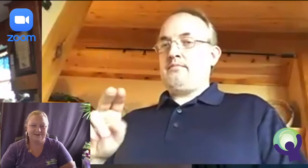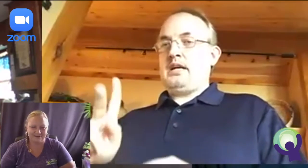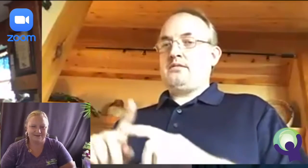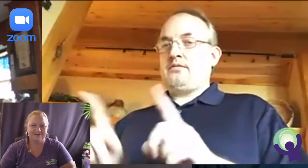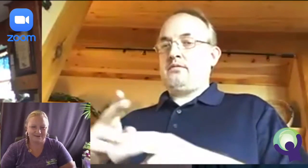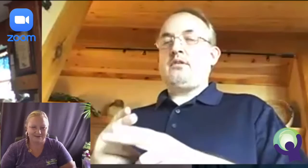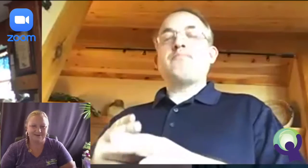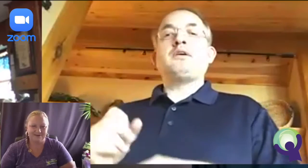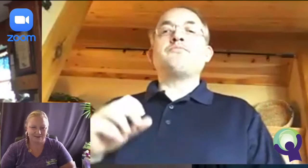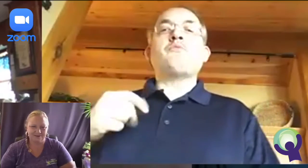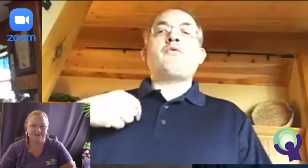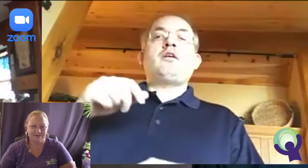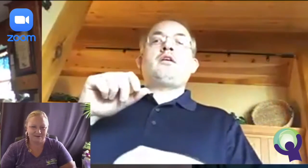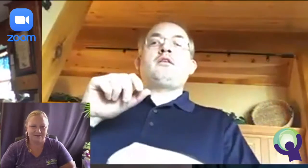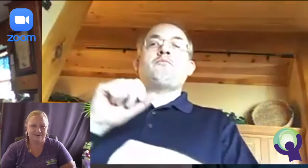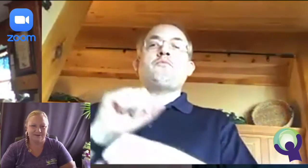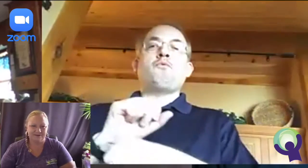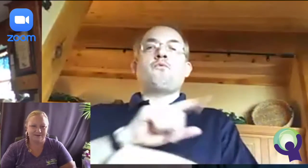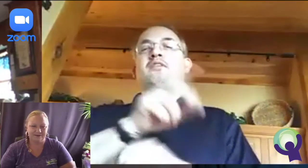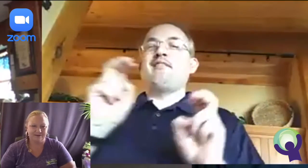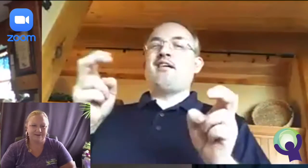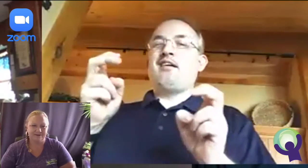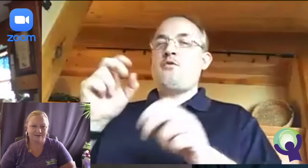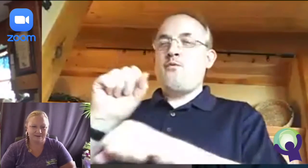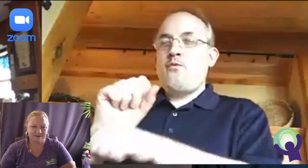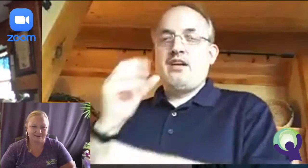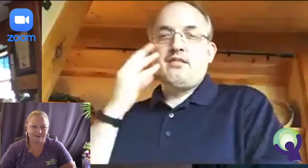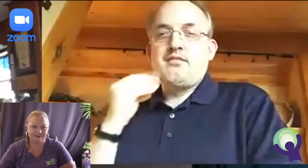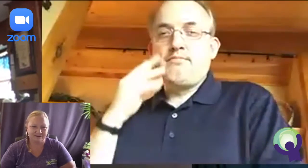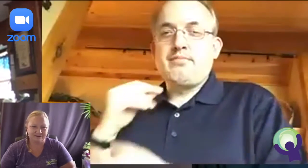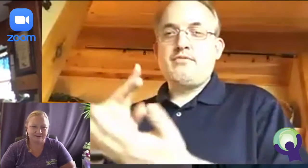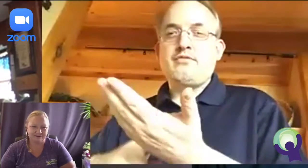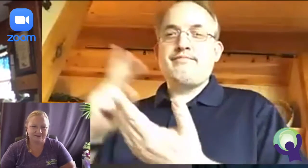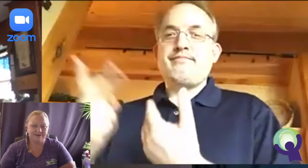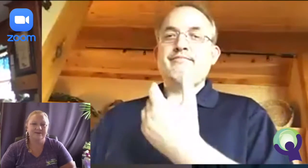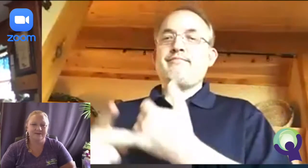At the time, it wasn't M and I, it was at a different name but anyway, so I was working at